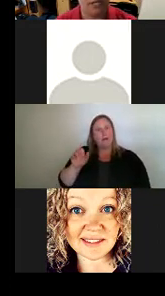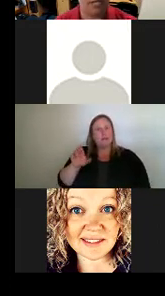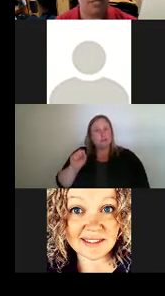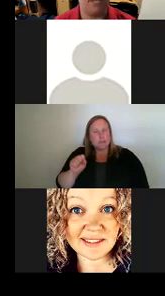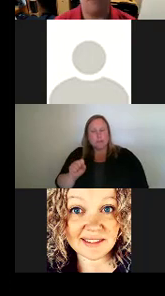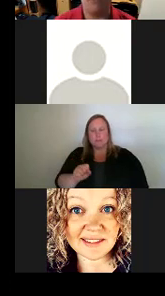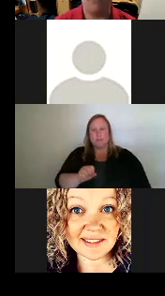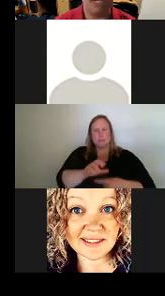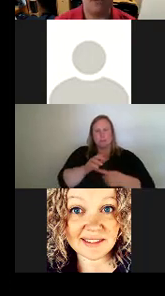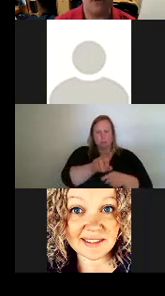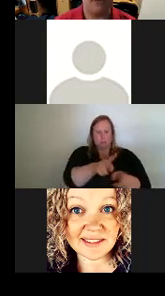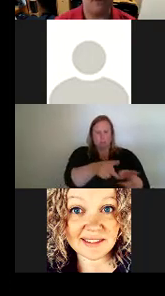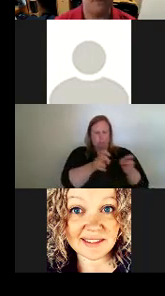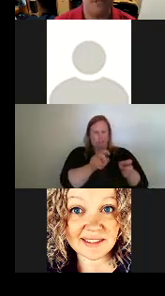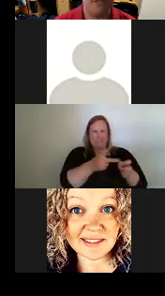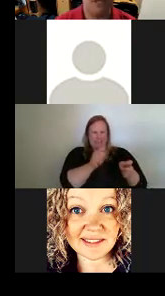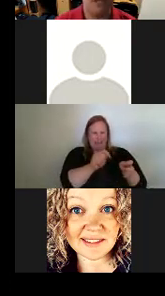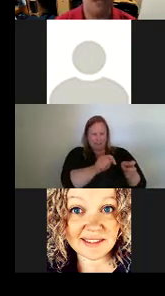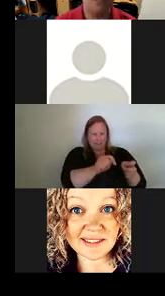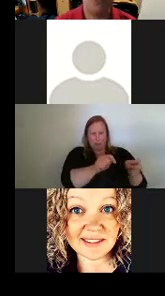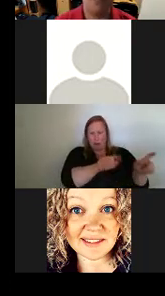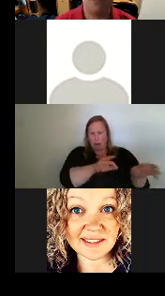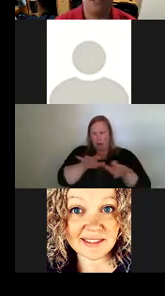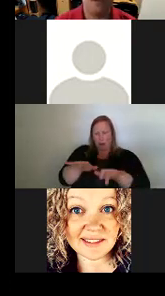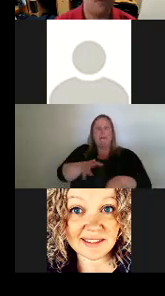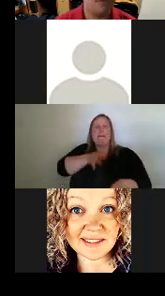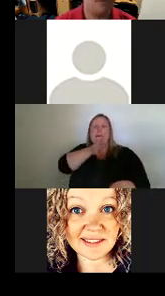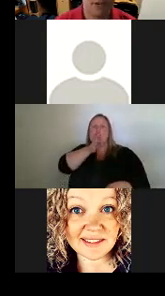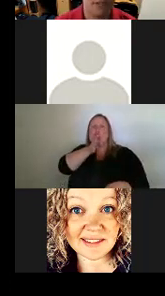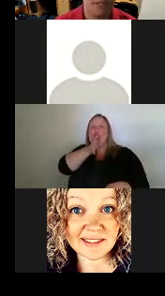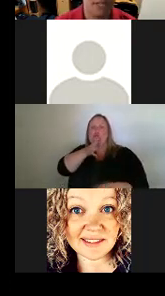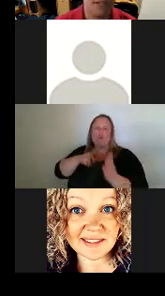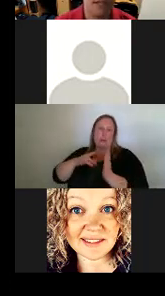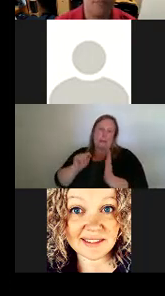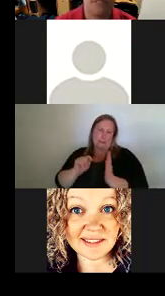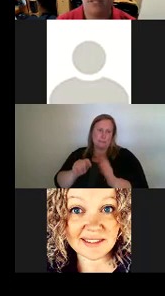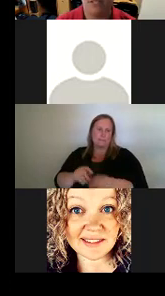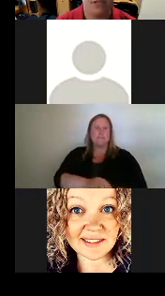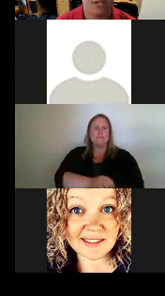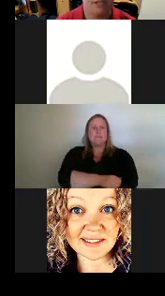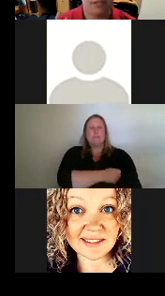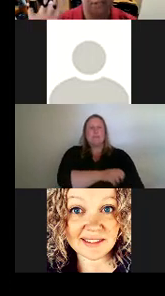READ IT OUT LOUD. PORTABILITY VARIES AND PRESLEY AND D' ANDREA DISCUSS